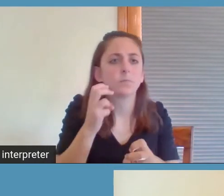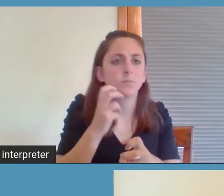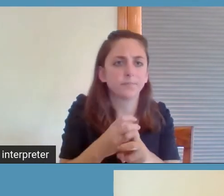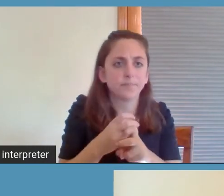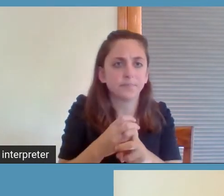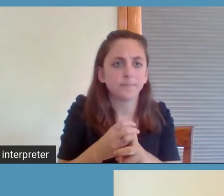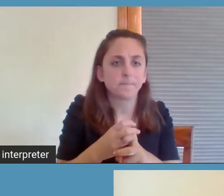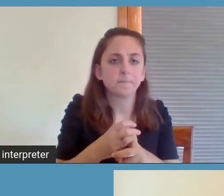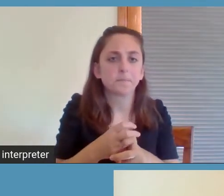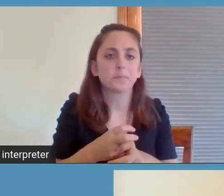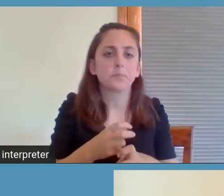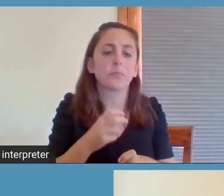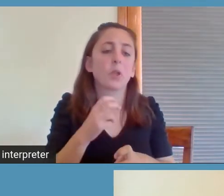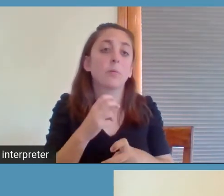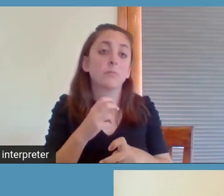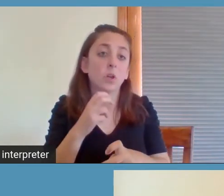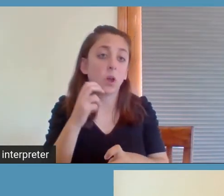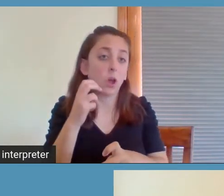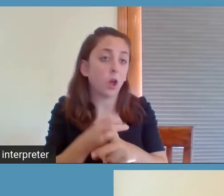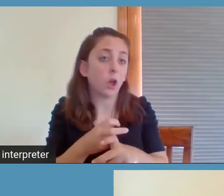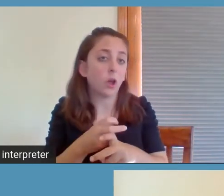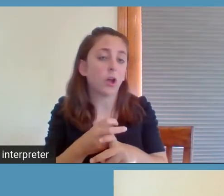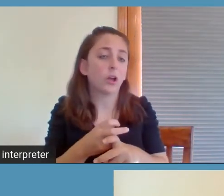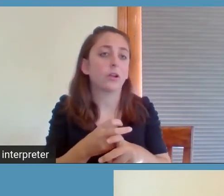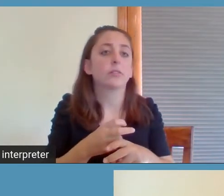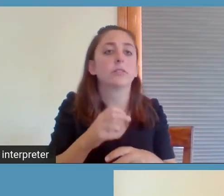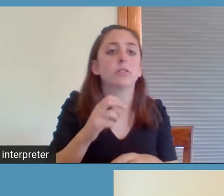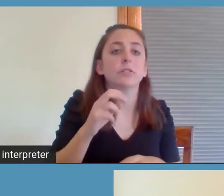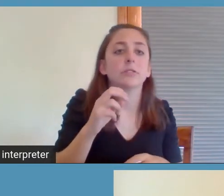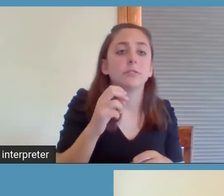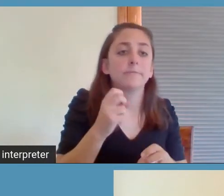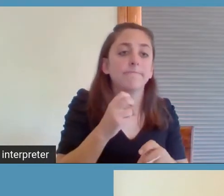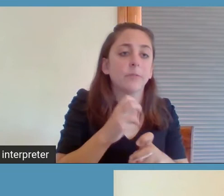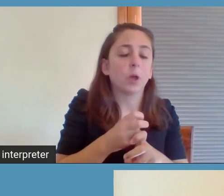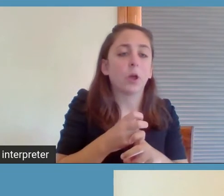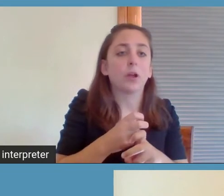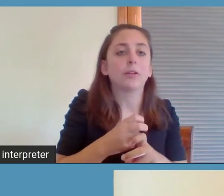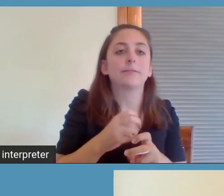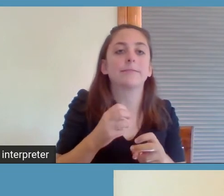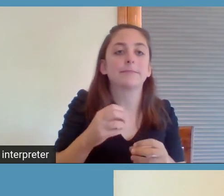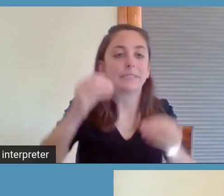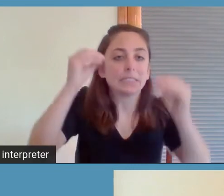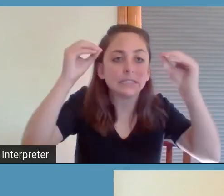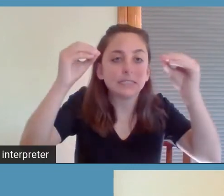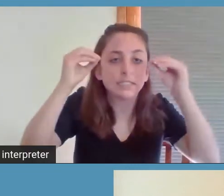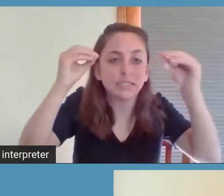you do train staff in-house that means that even if you consult with someone if something were to